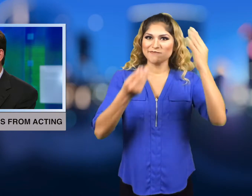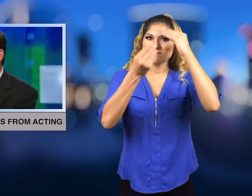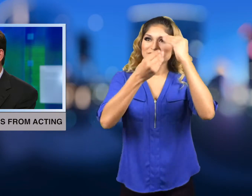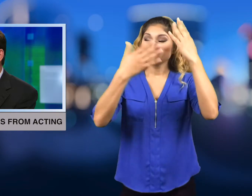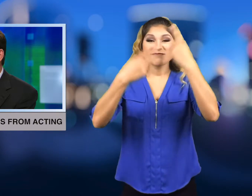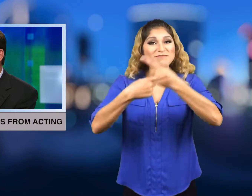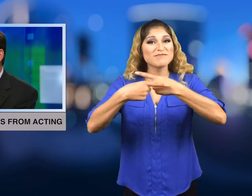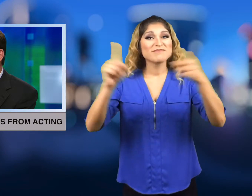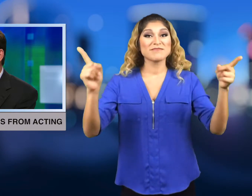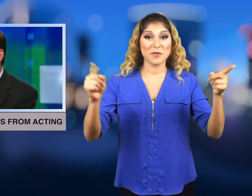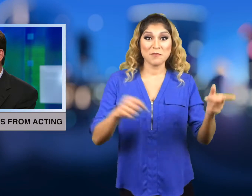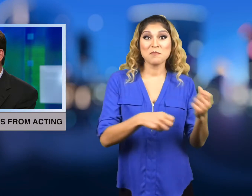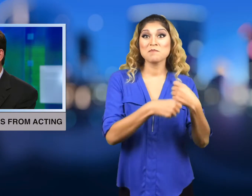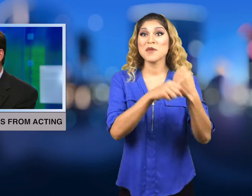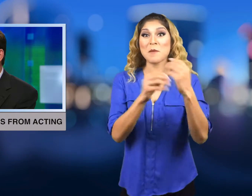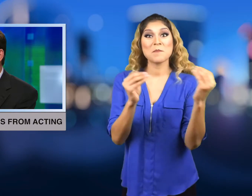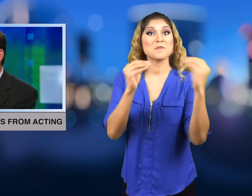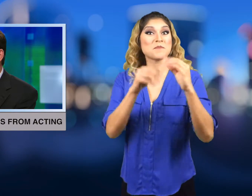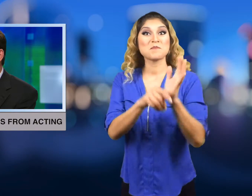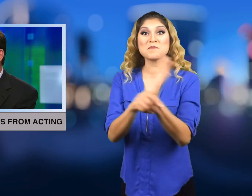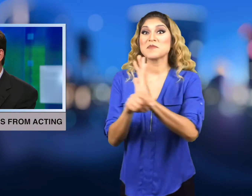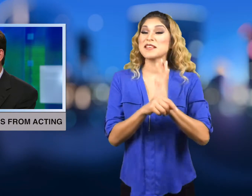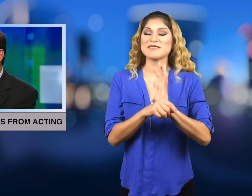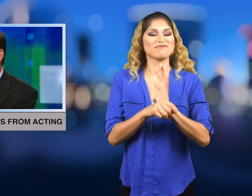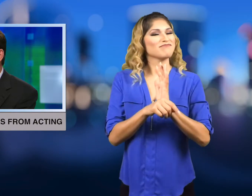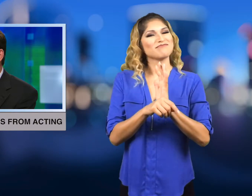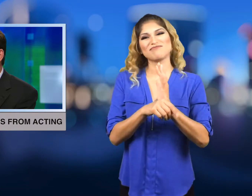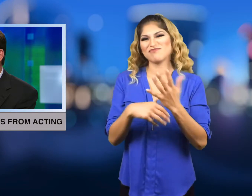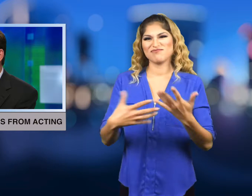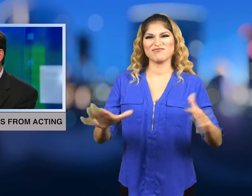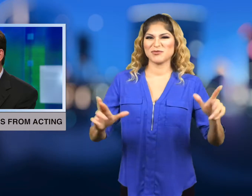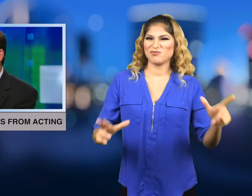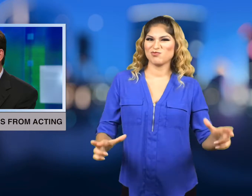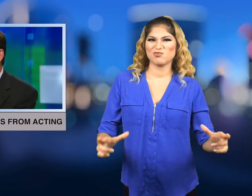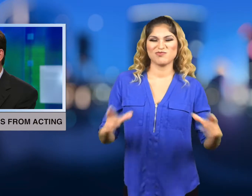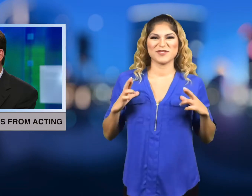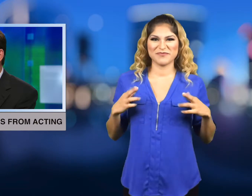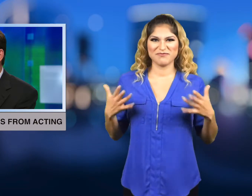that he is retiring from acting.